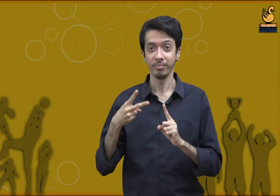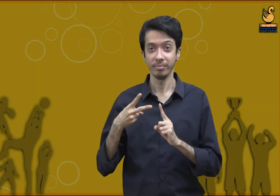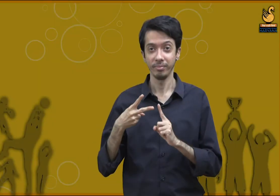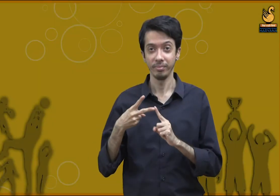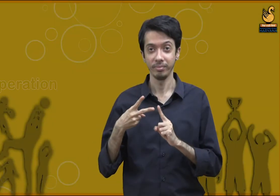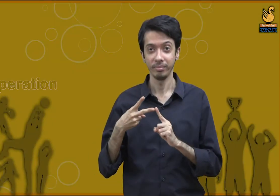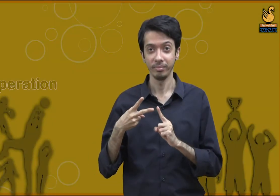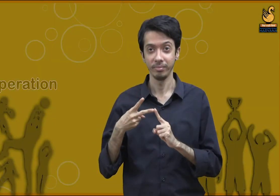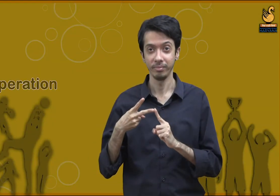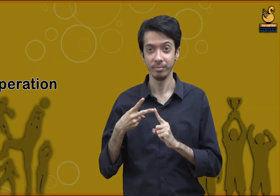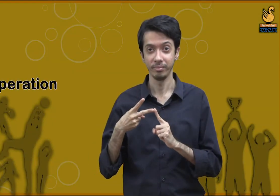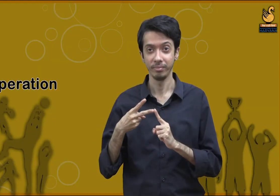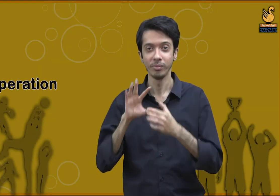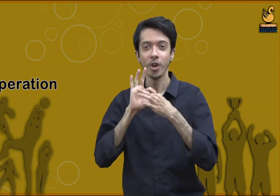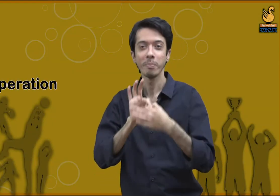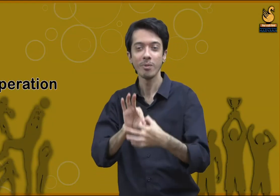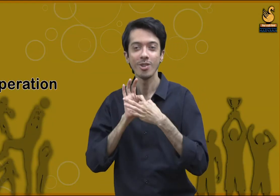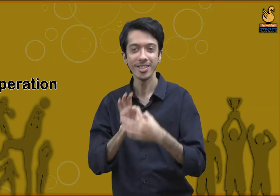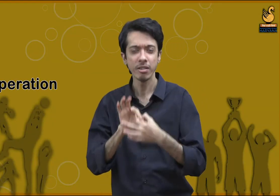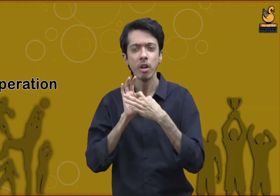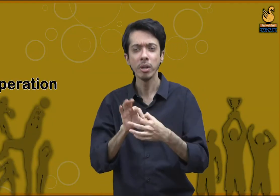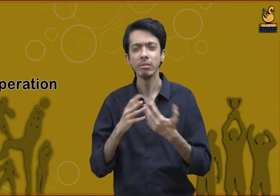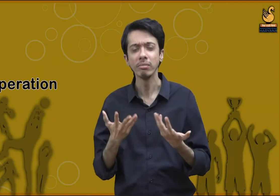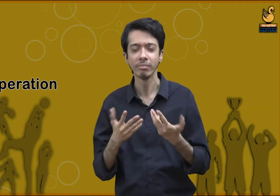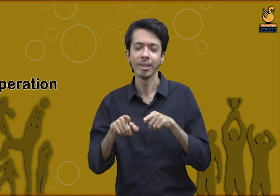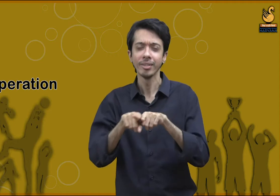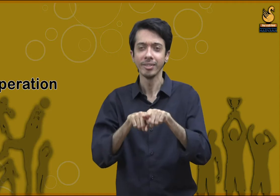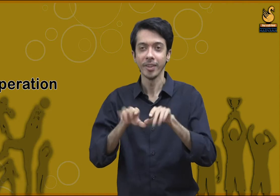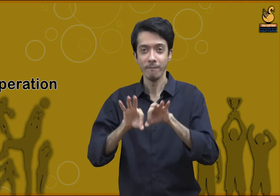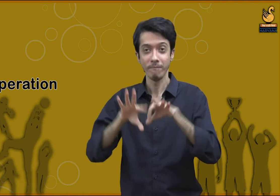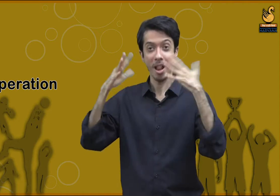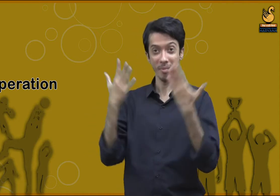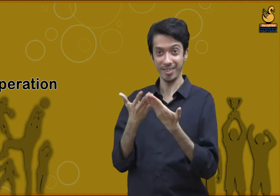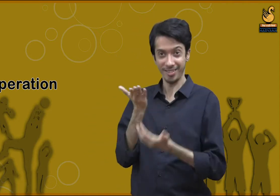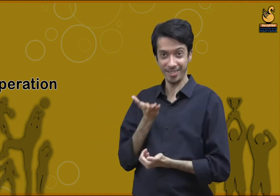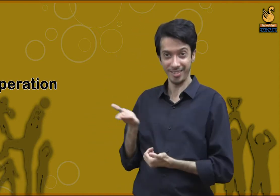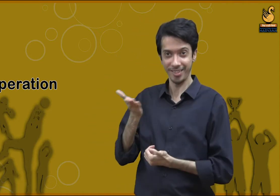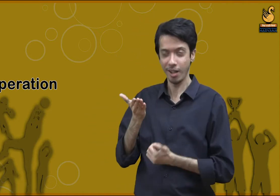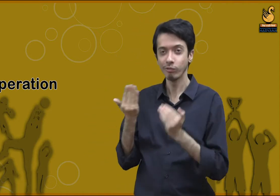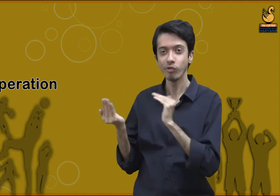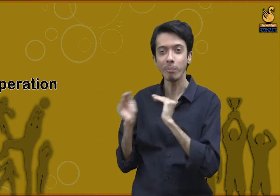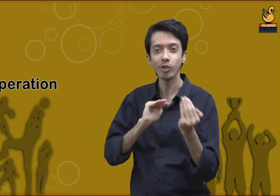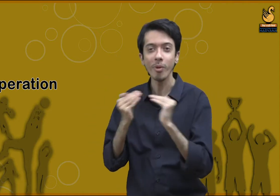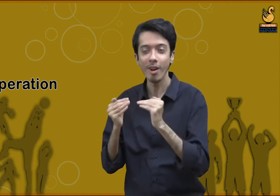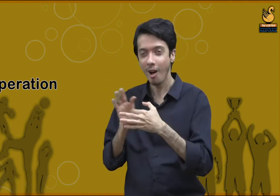Next is Cooperation. Like we all have cooperation in our families